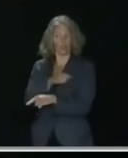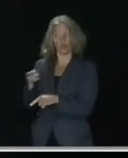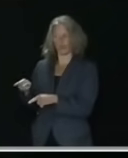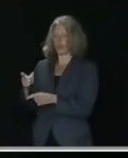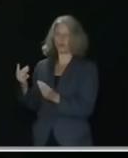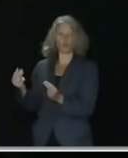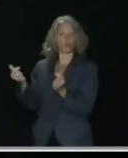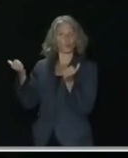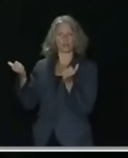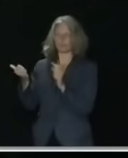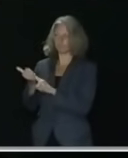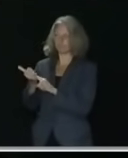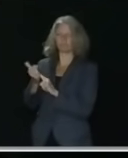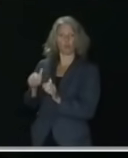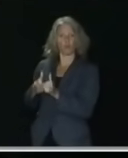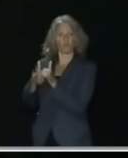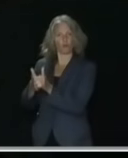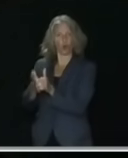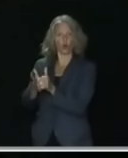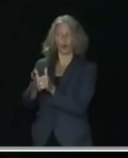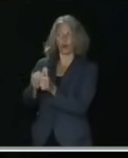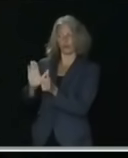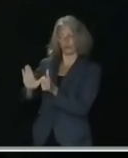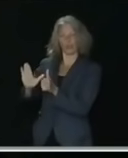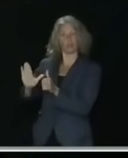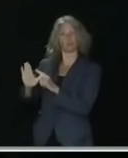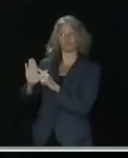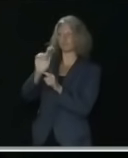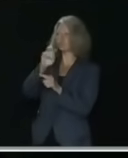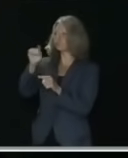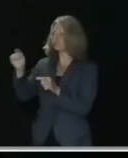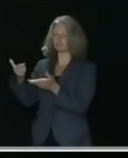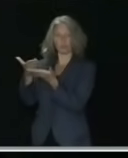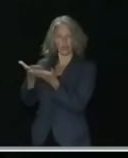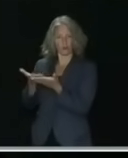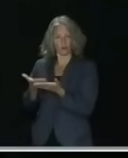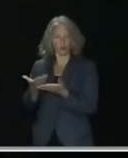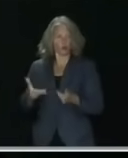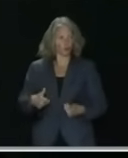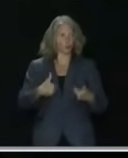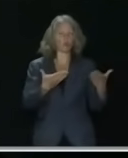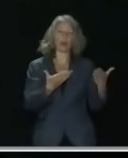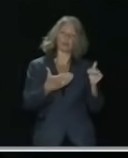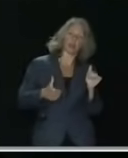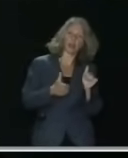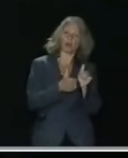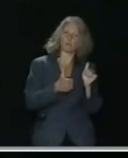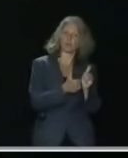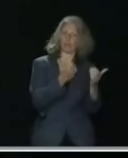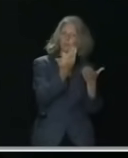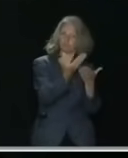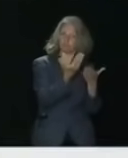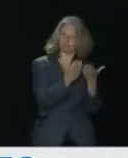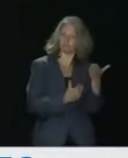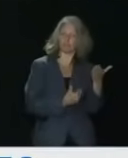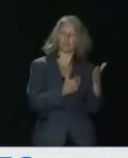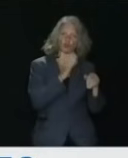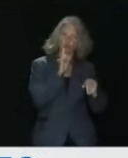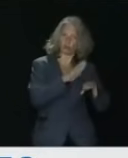ADVISORY COMMITTEE ON IMMUNIZATION OR NACI, HAS WORKED QUICKLY ADAPTIVE GUIDANCE ON THE